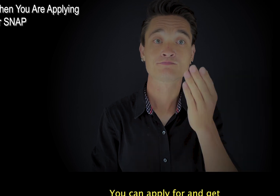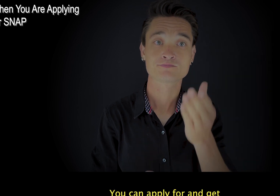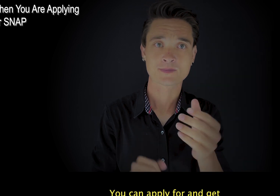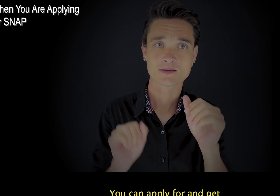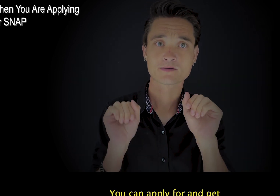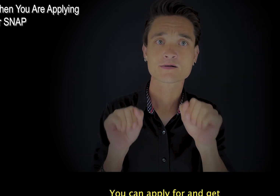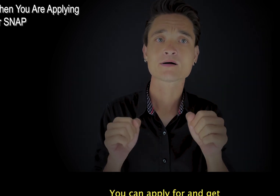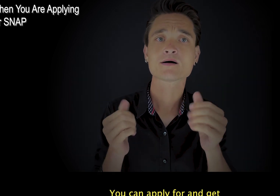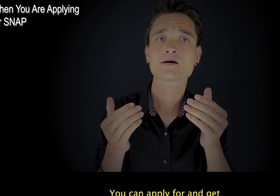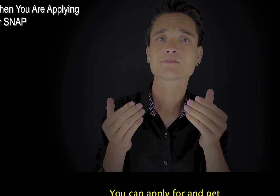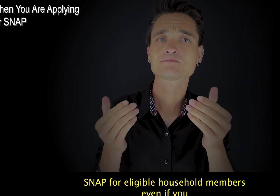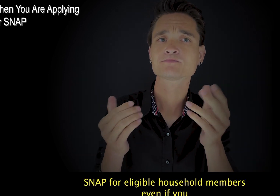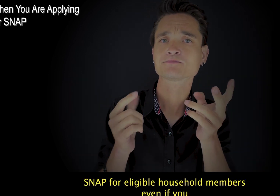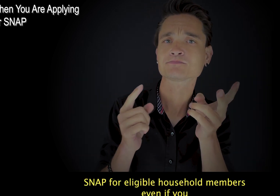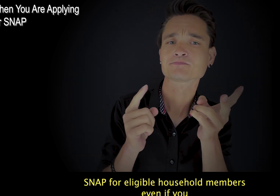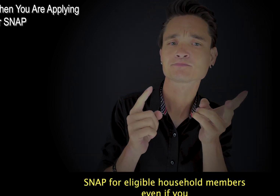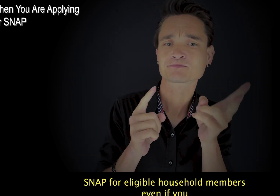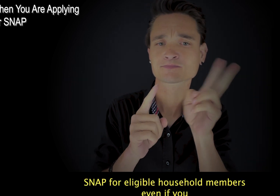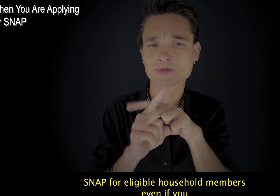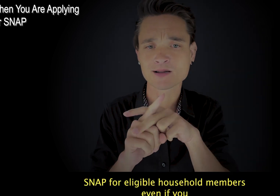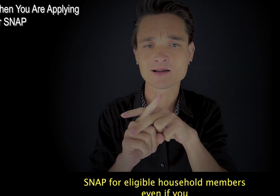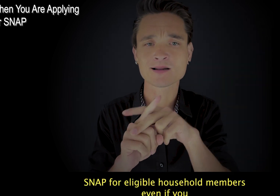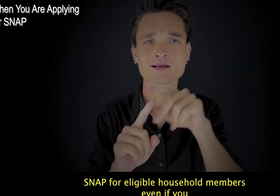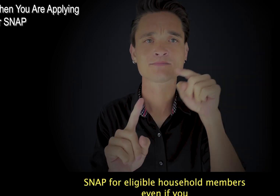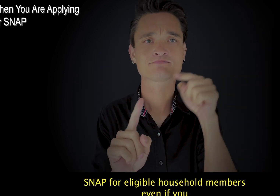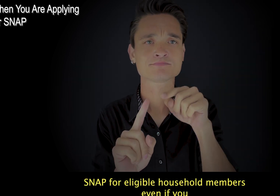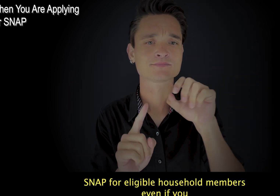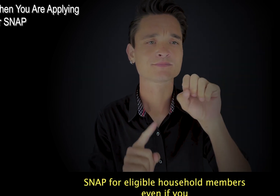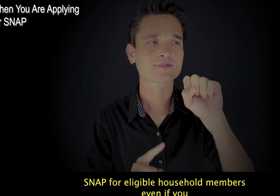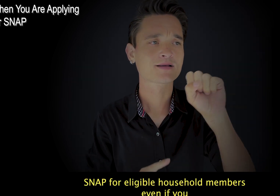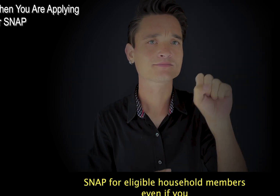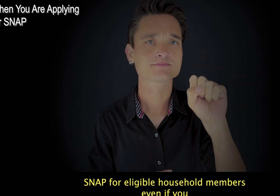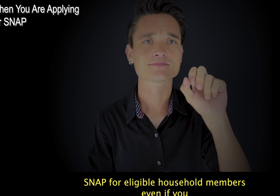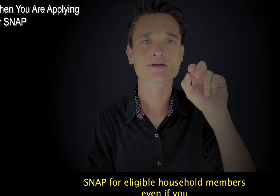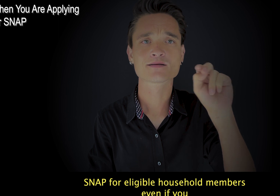You can apply for and get SNAP for eligible household members even if you